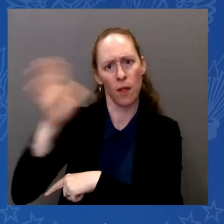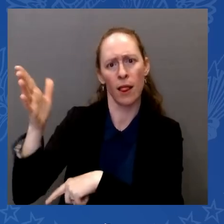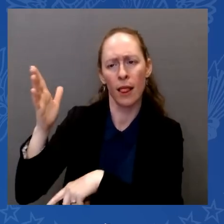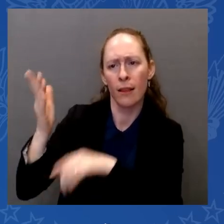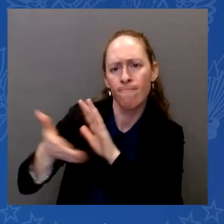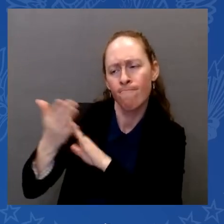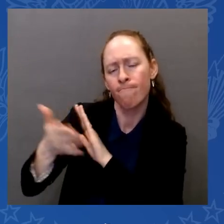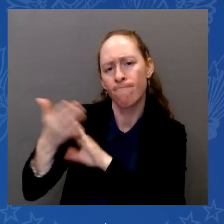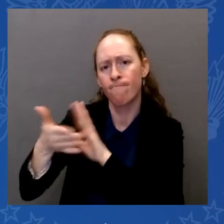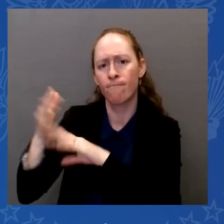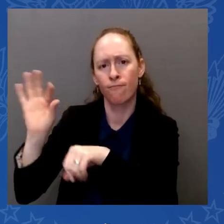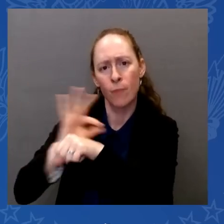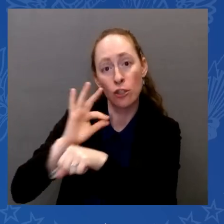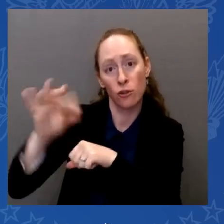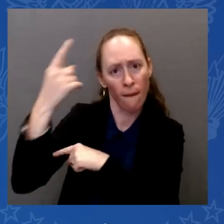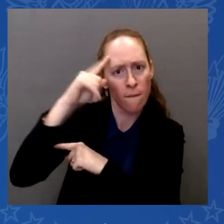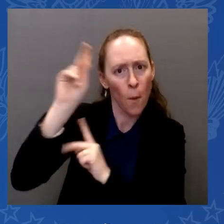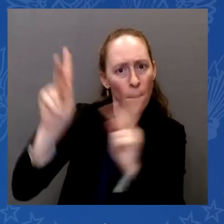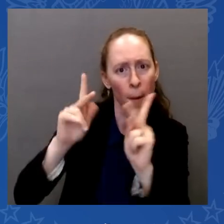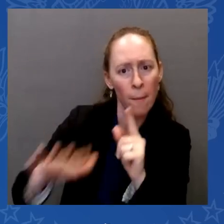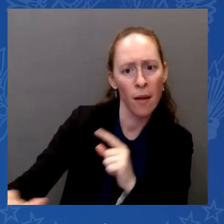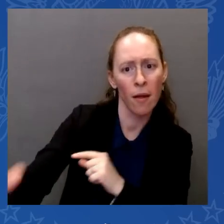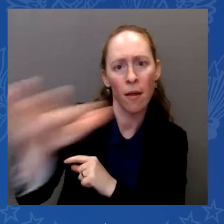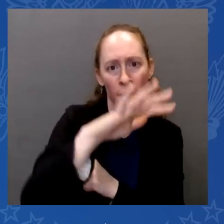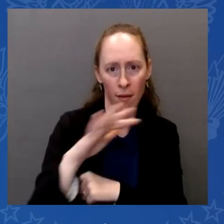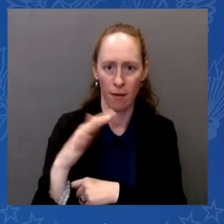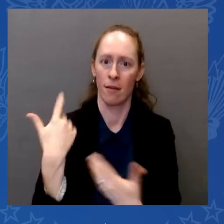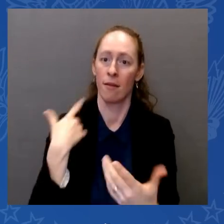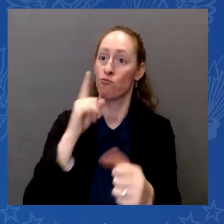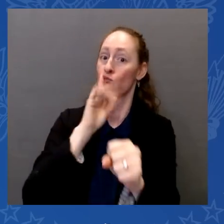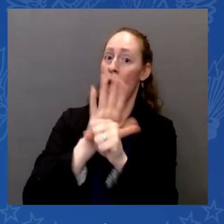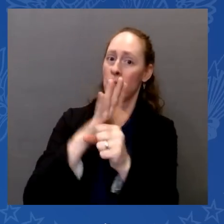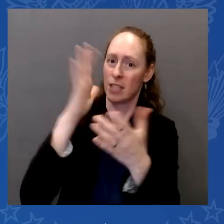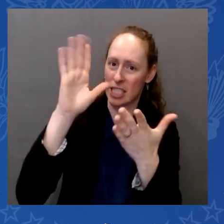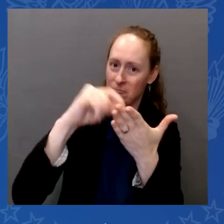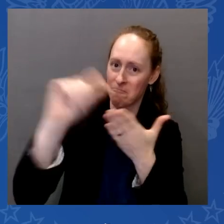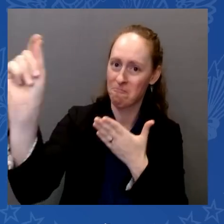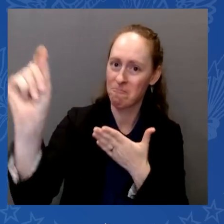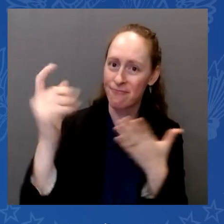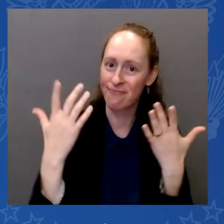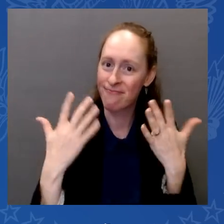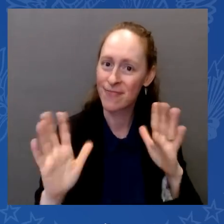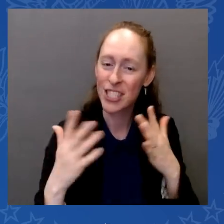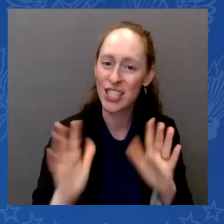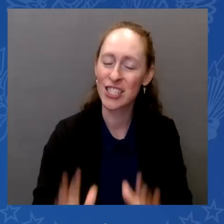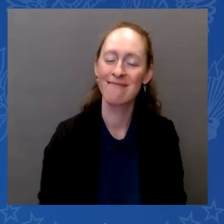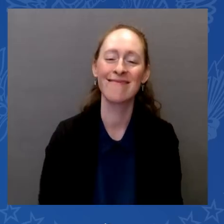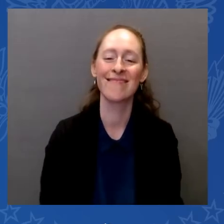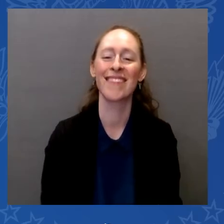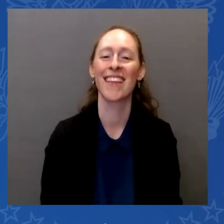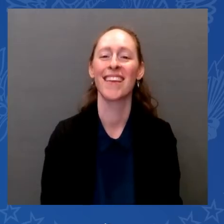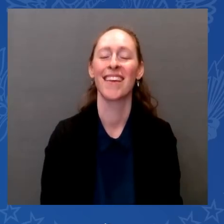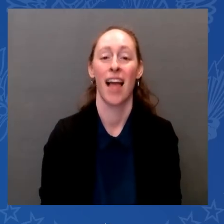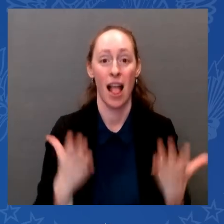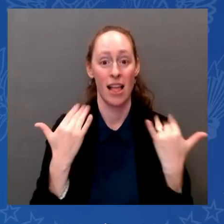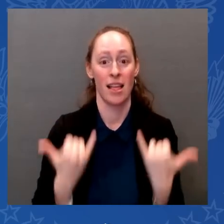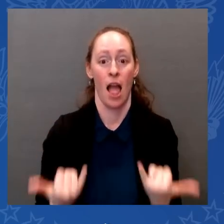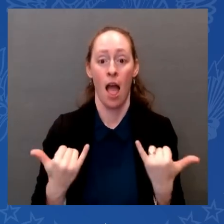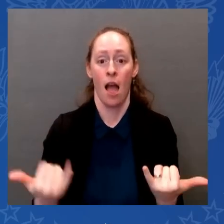just as I'm keeping my commitment to relieve student debt as borrowers recover from this economic crisis caused by the once-in-a-lifetime pandemic.